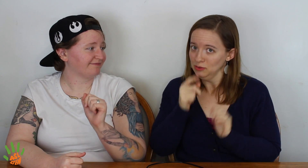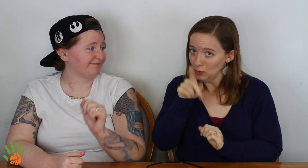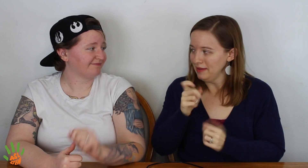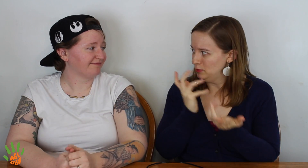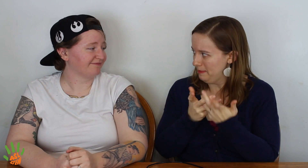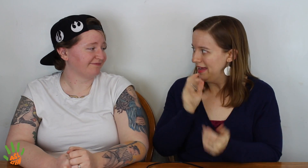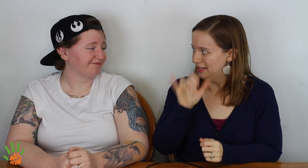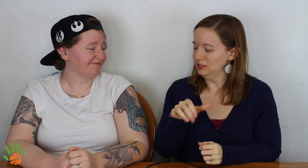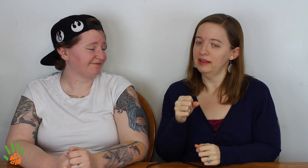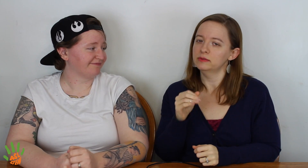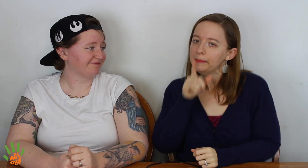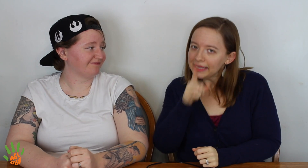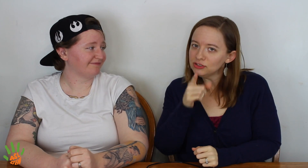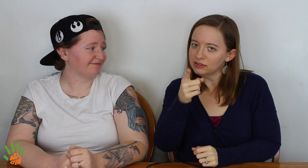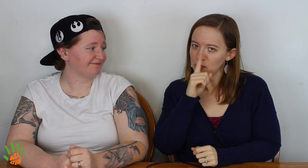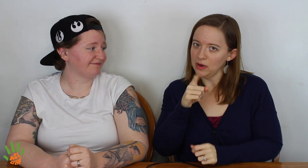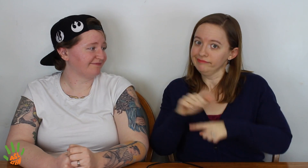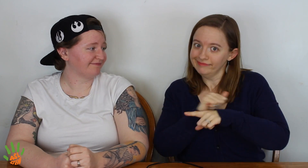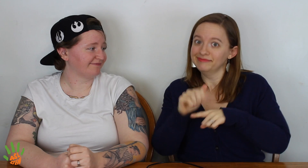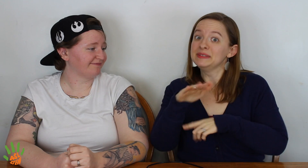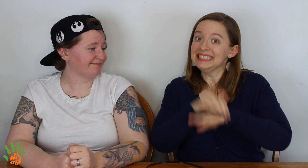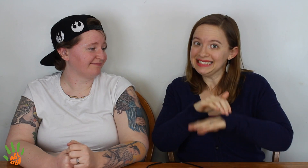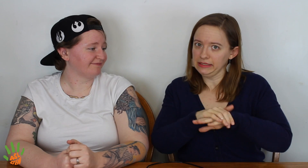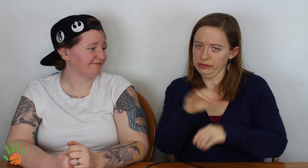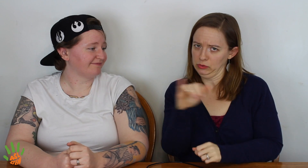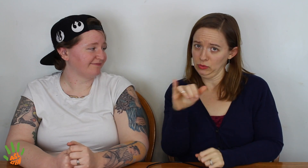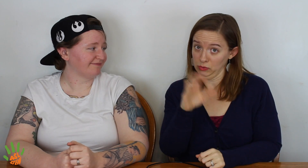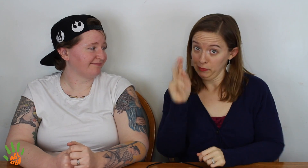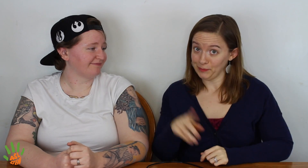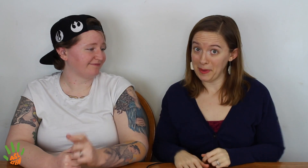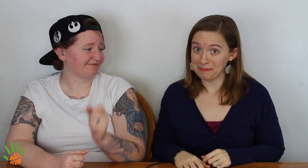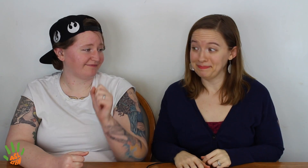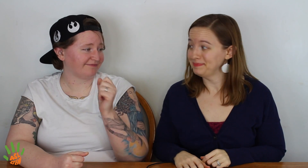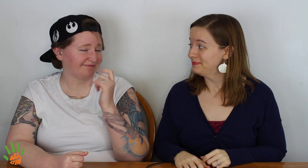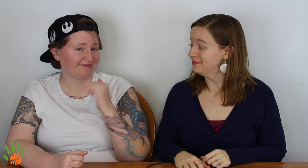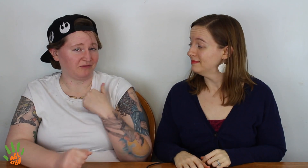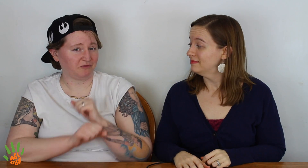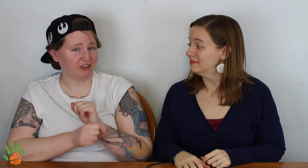meaning you have to match that as well. So you need to make sure you're practicing your English skills as well. Okay?